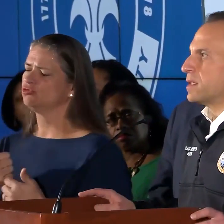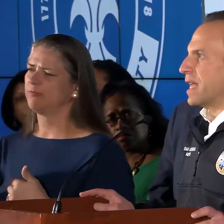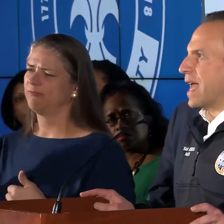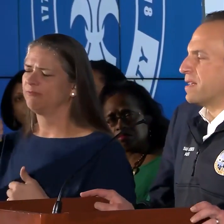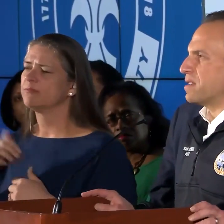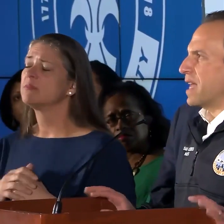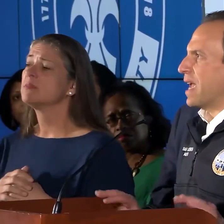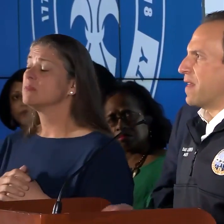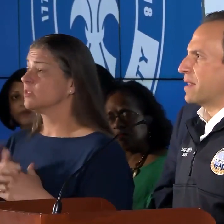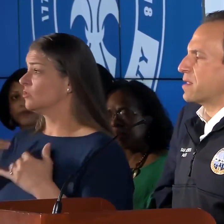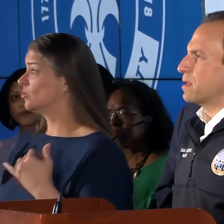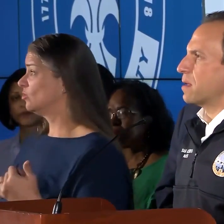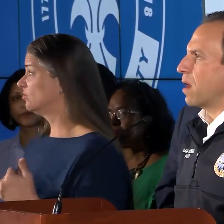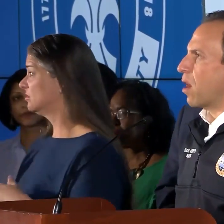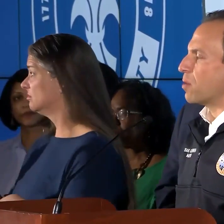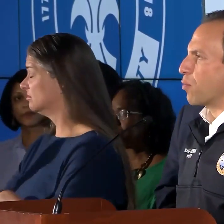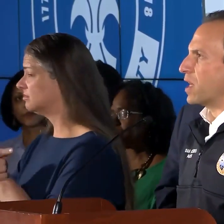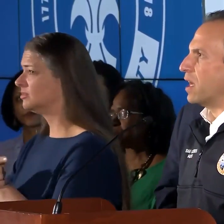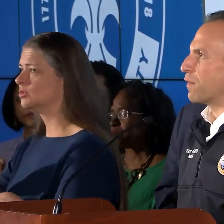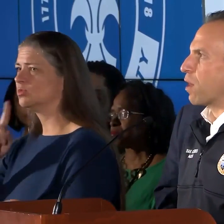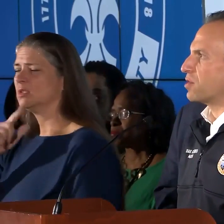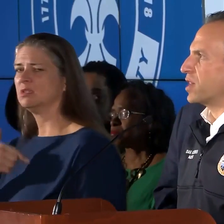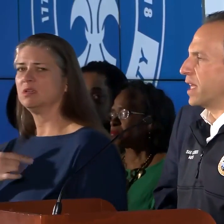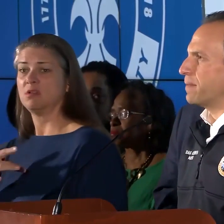Today is *** day that's heartbreaking for our city,